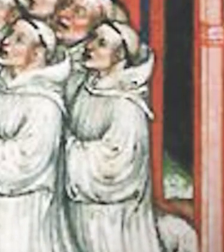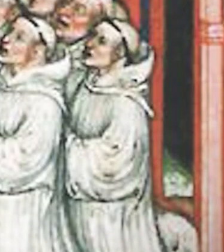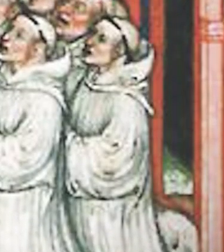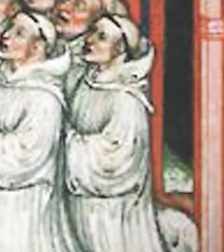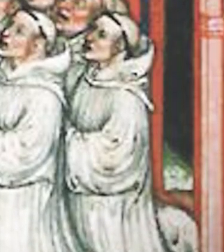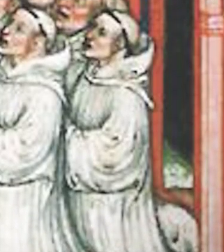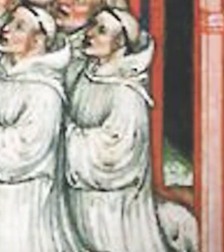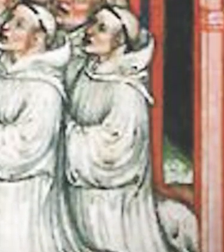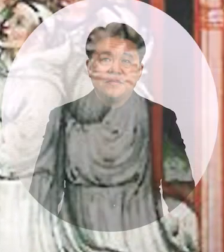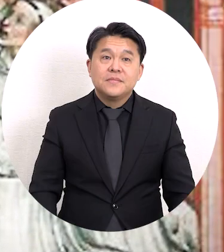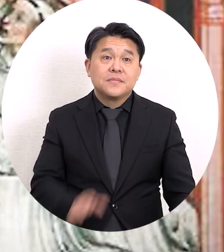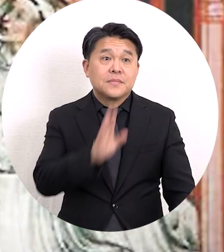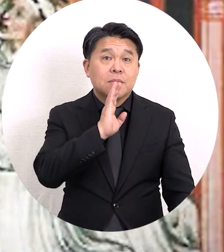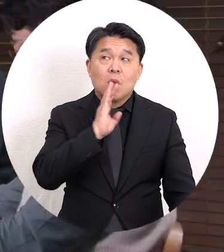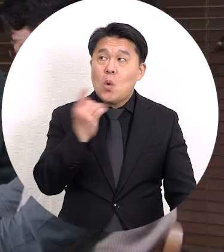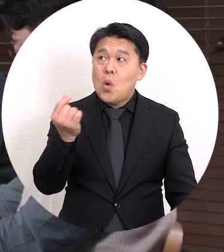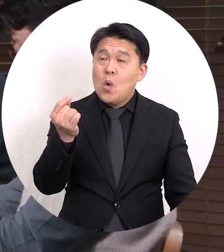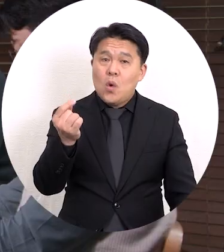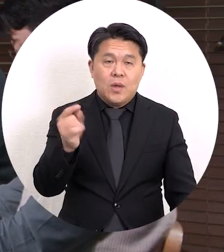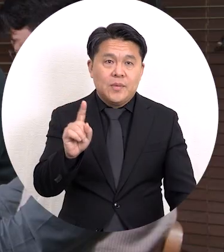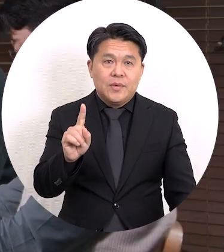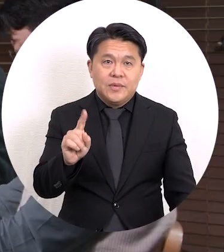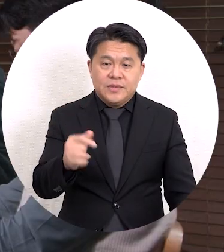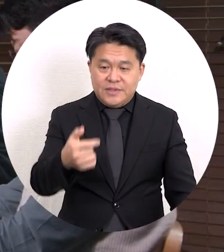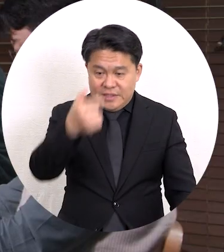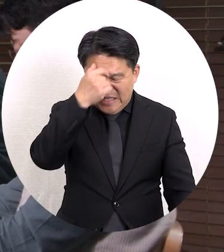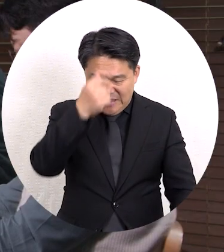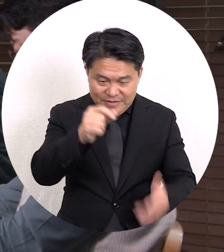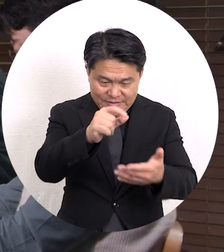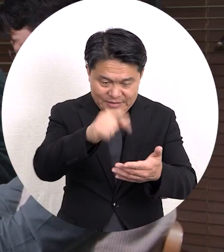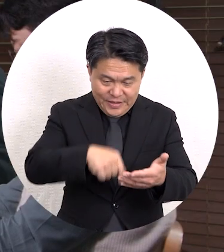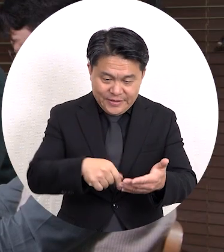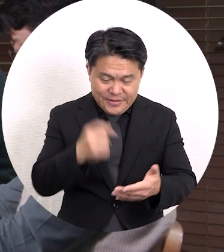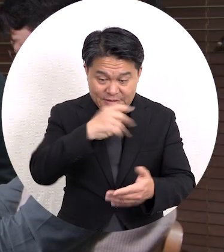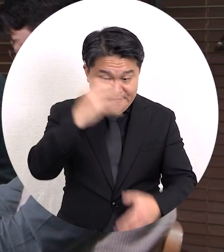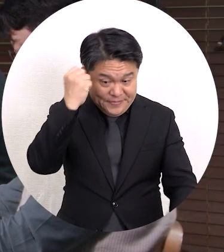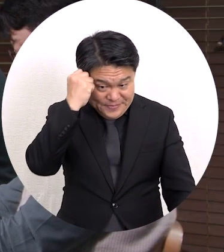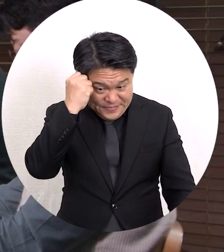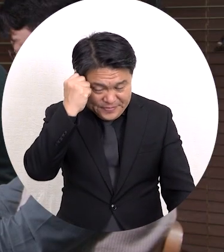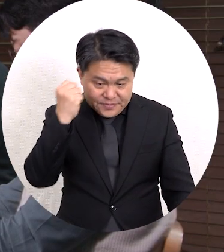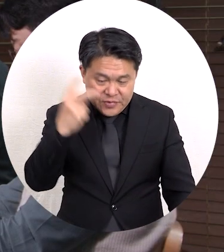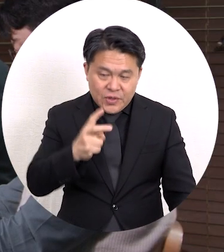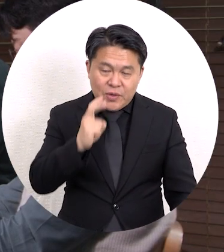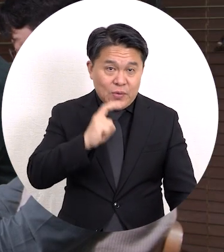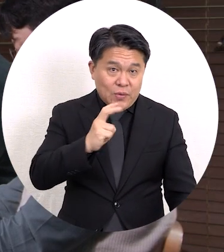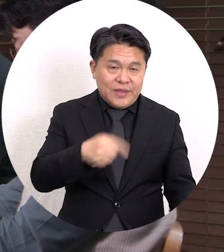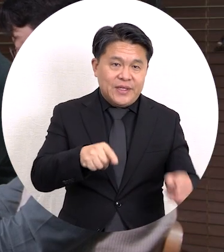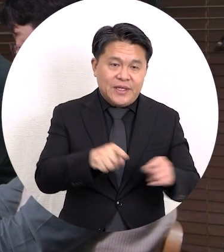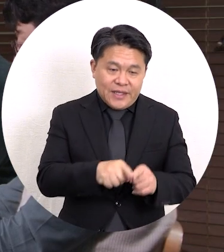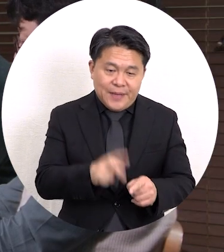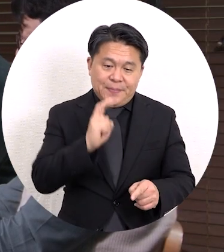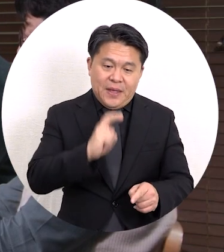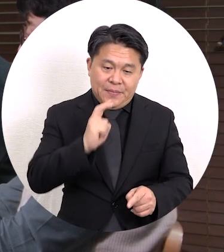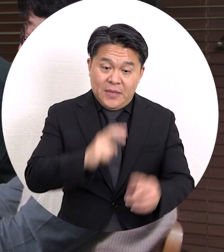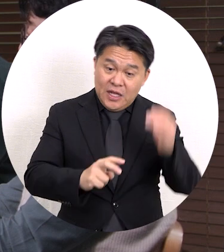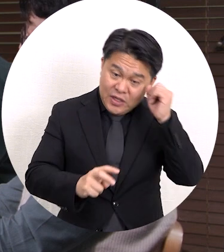When I think about it, there are times when I simply recite a prayer, and there are times when I sing it as a hymn